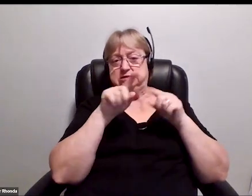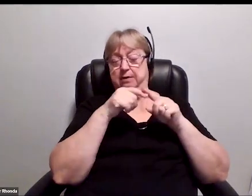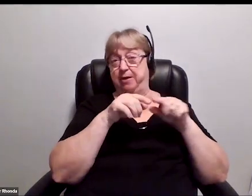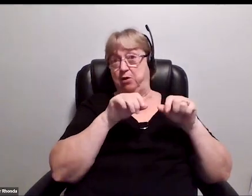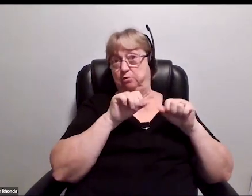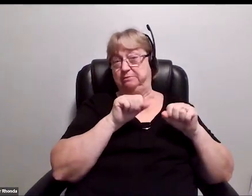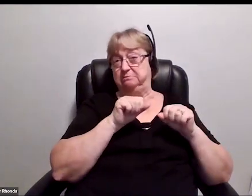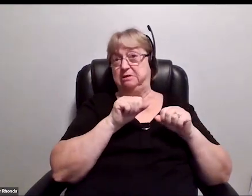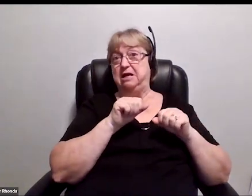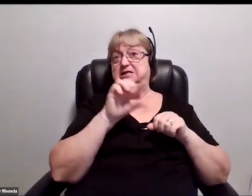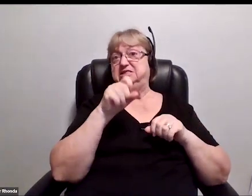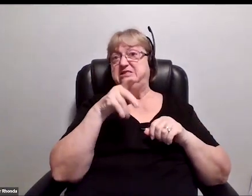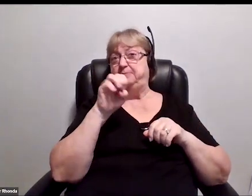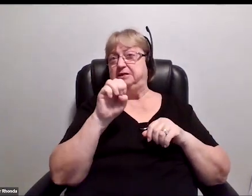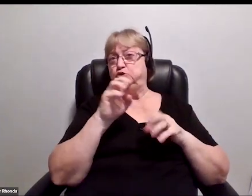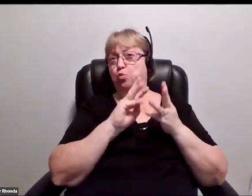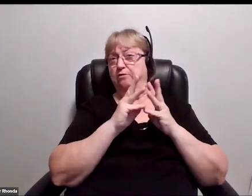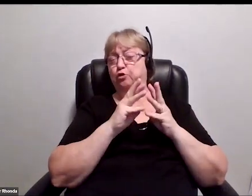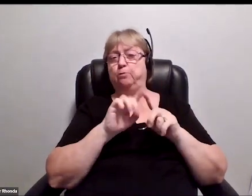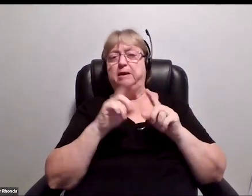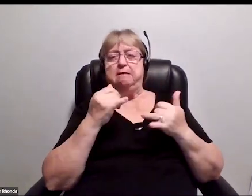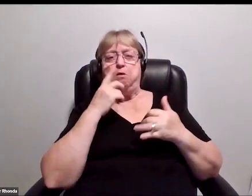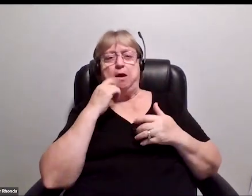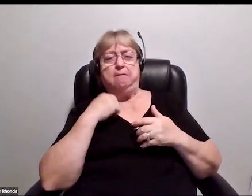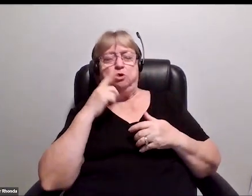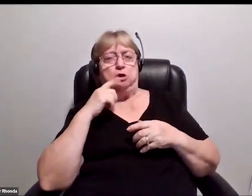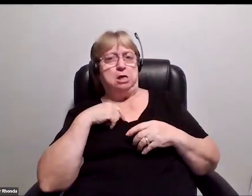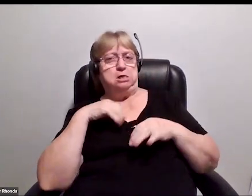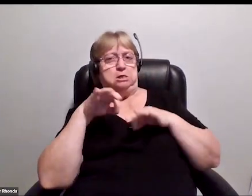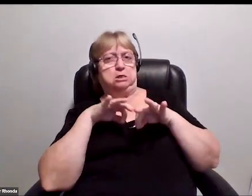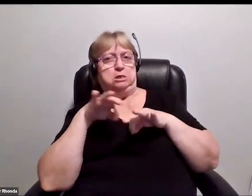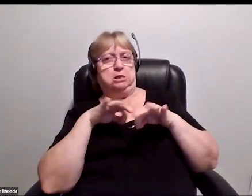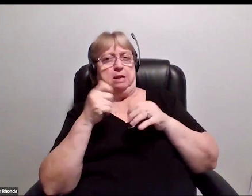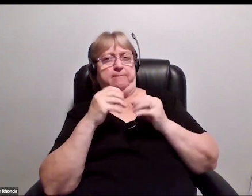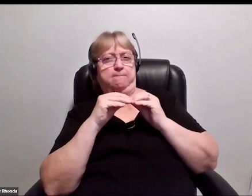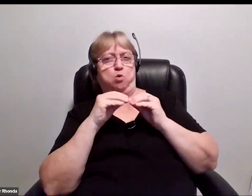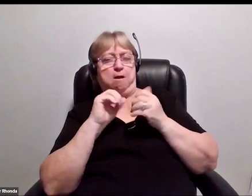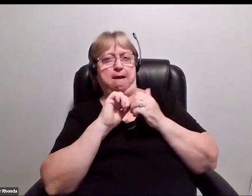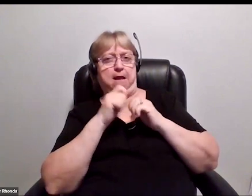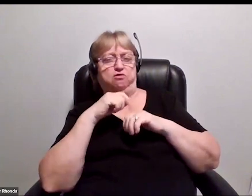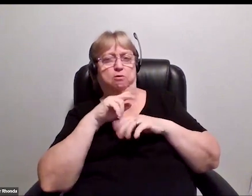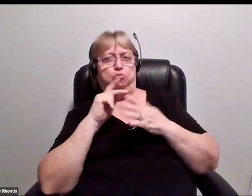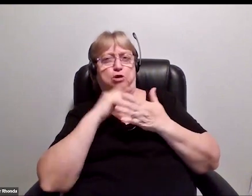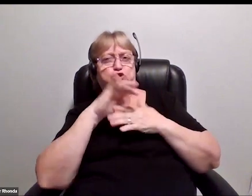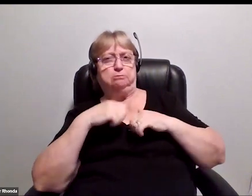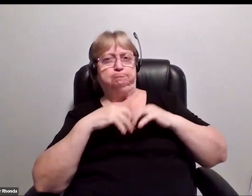Now, I will dive into the methodology we employ to bring this project to life. Let's explore the visual elements